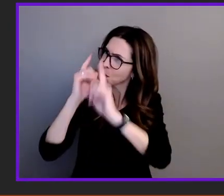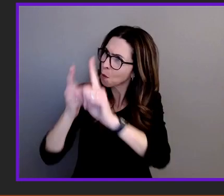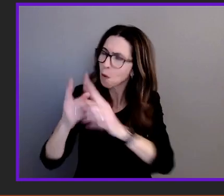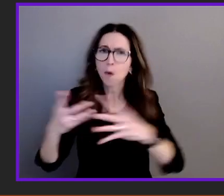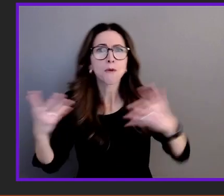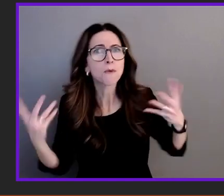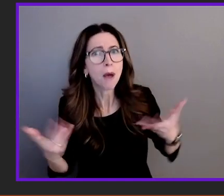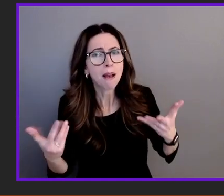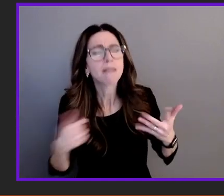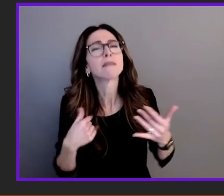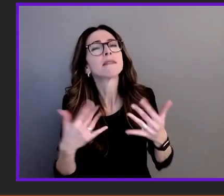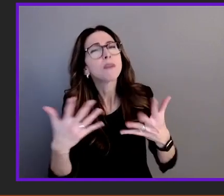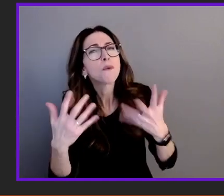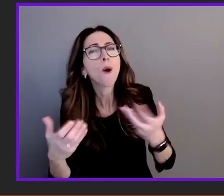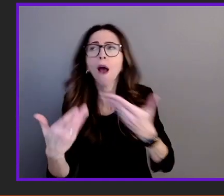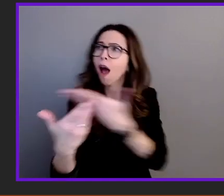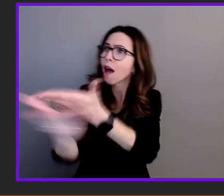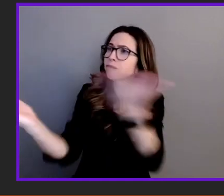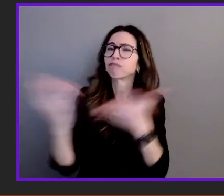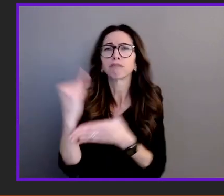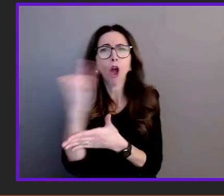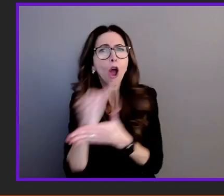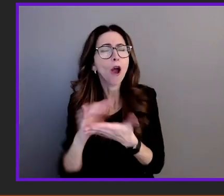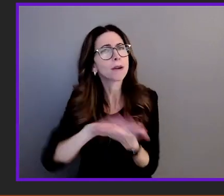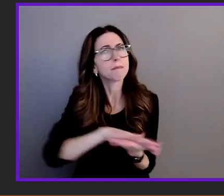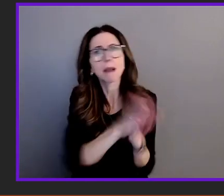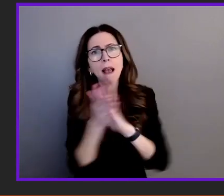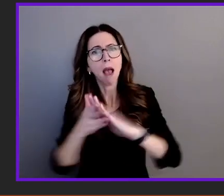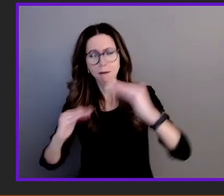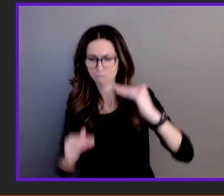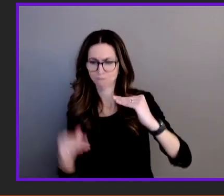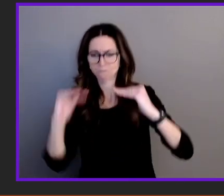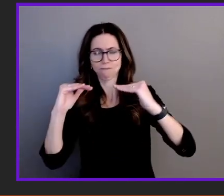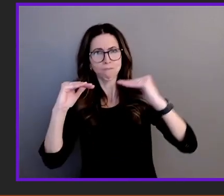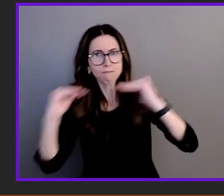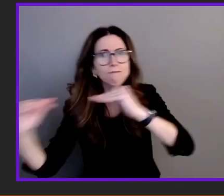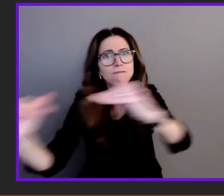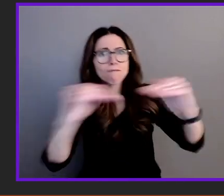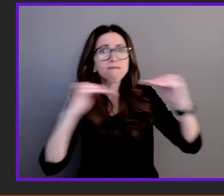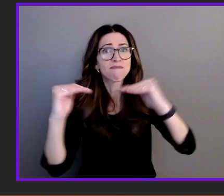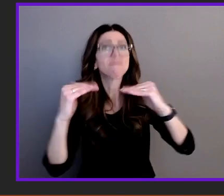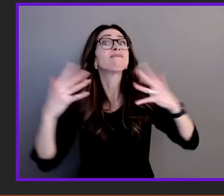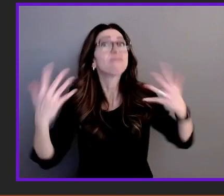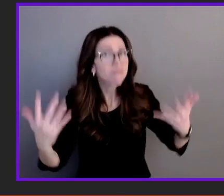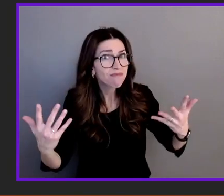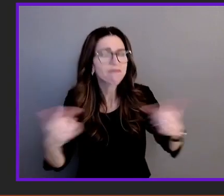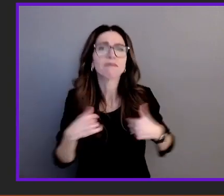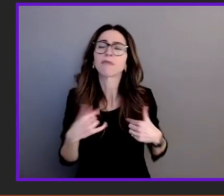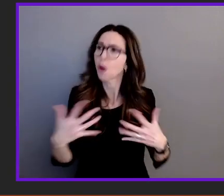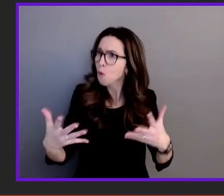The plan has three main goals. To invest in reconstruction and innovation.